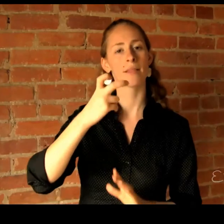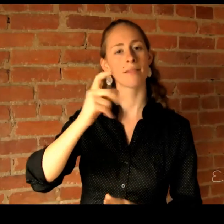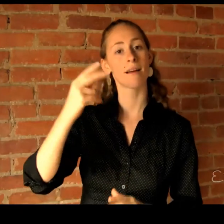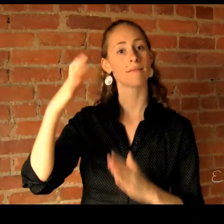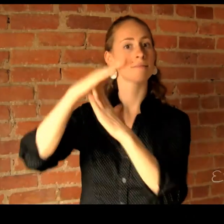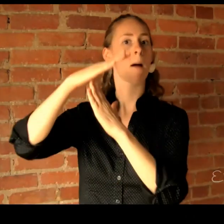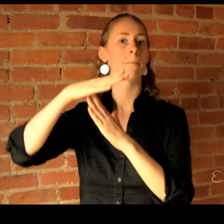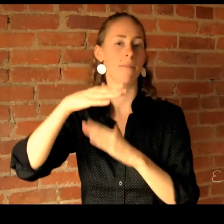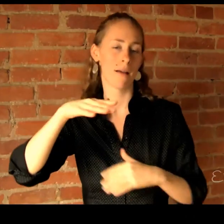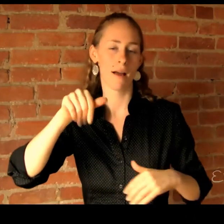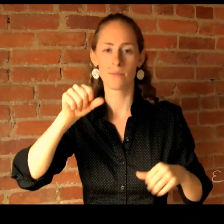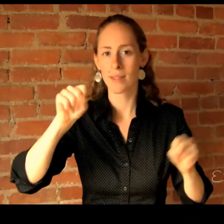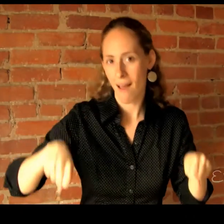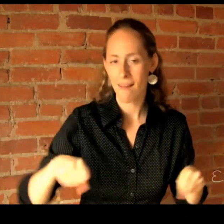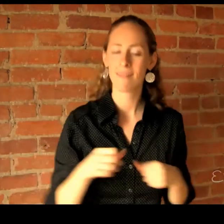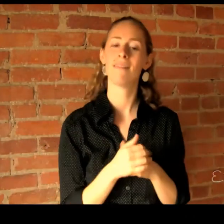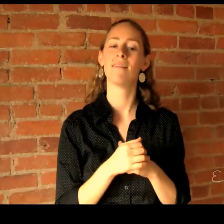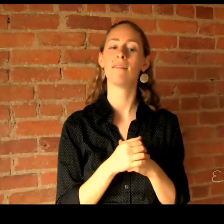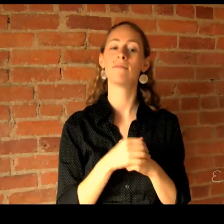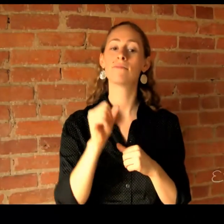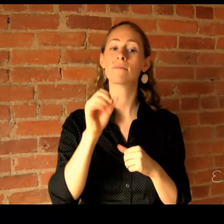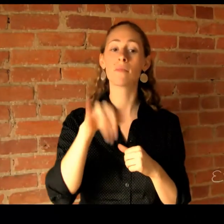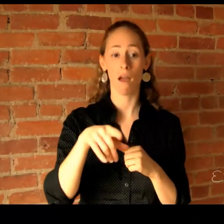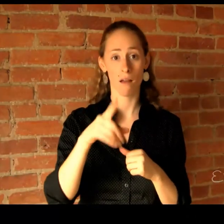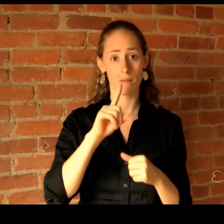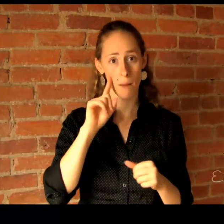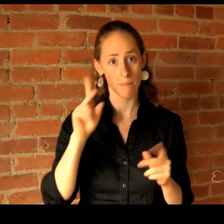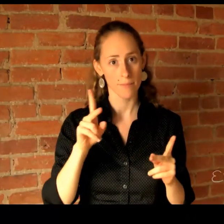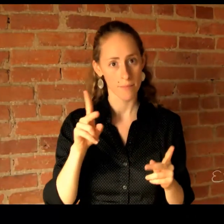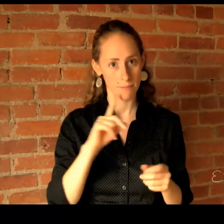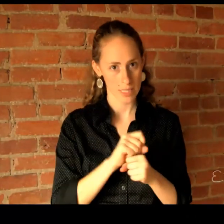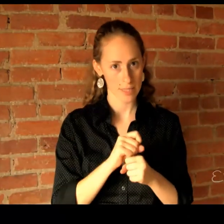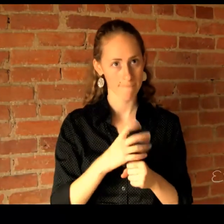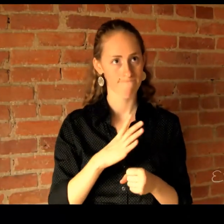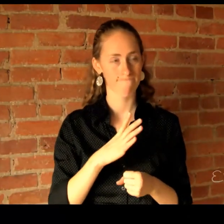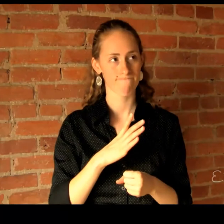to become more “evolved.” Did the Deaf community ever agree to this theory?